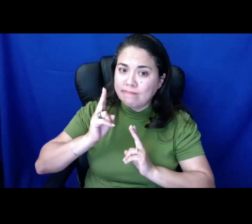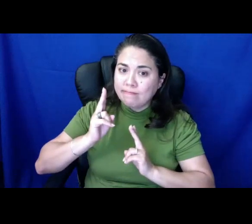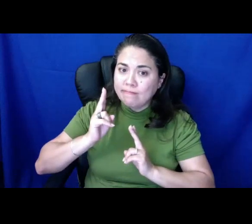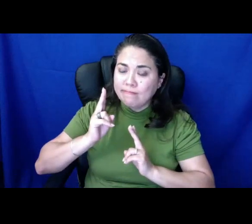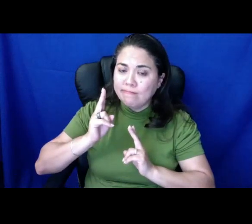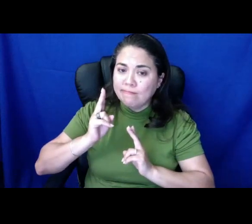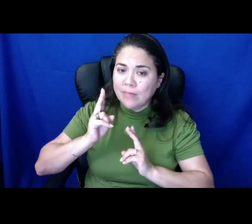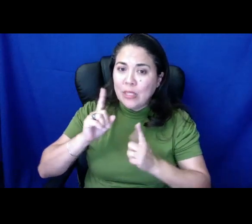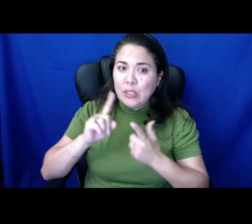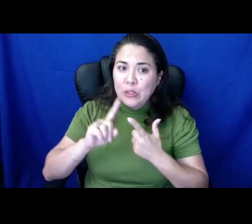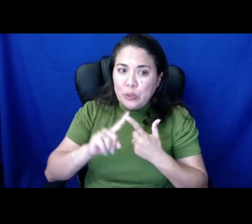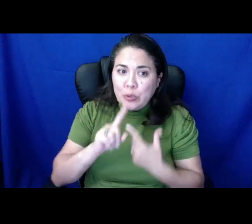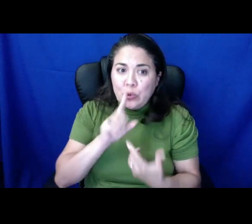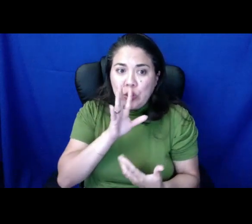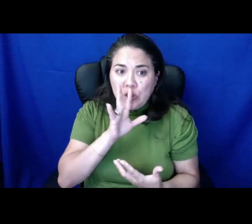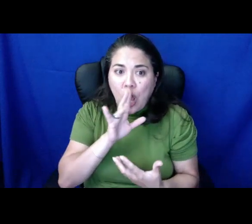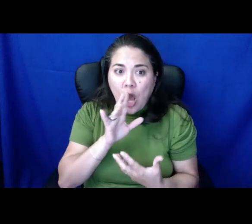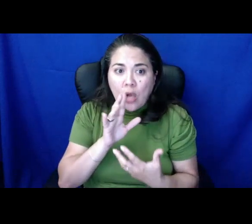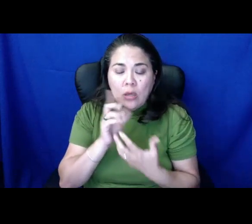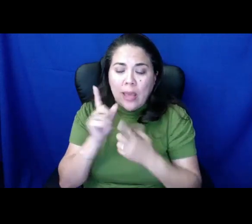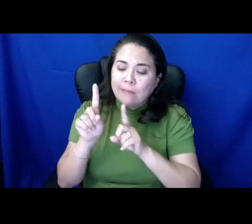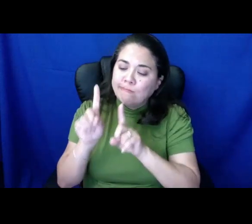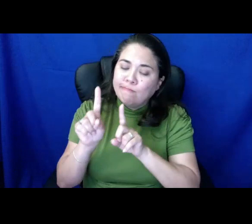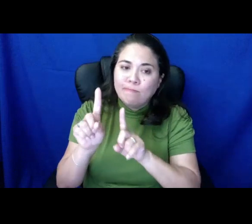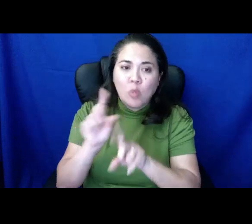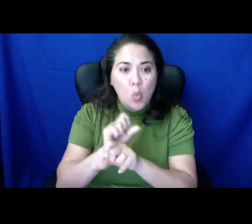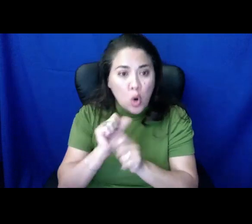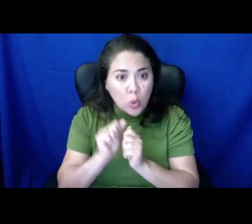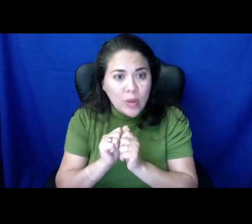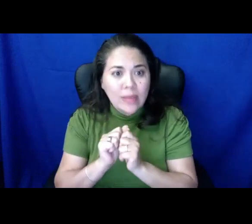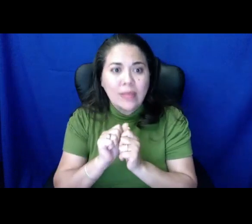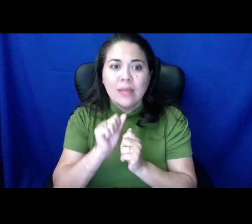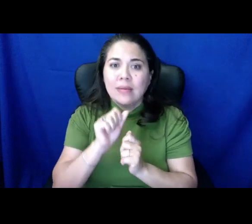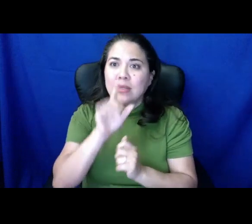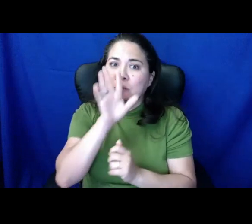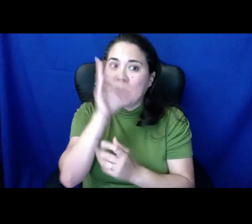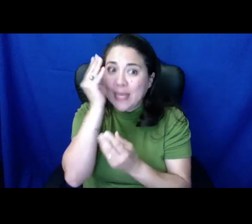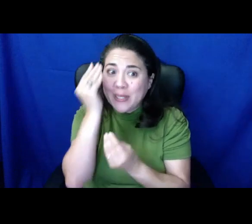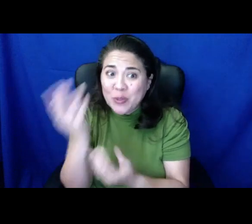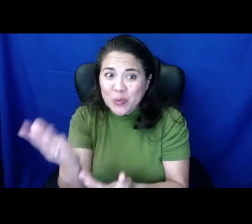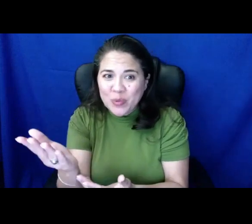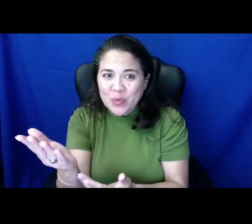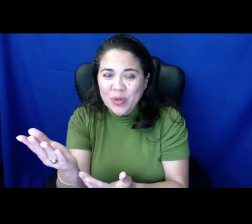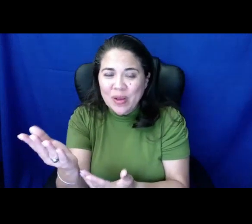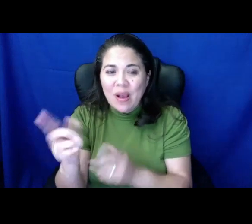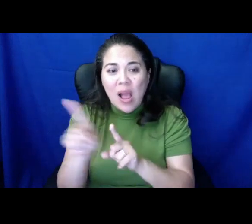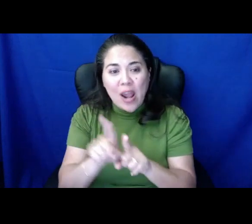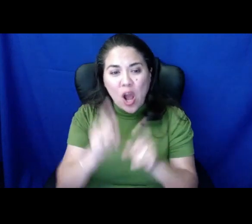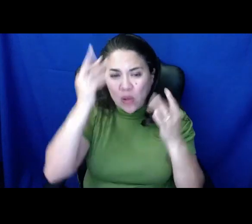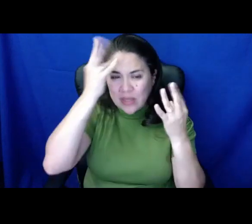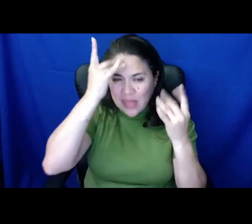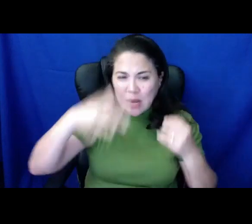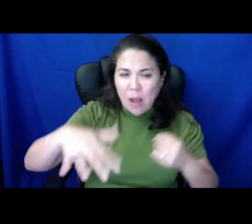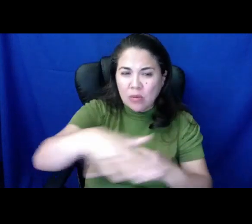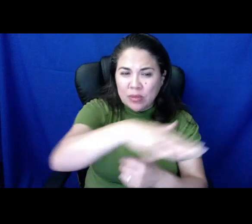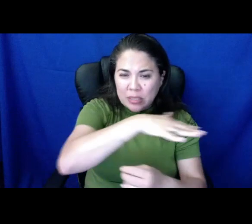Raymond Antrobus (He/Him): Speak alongside speak with speak to and so also thinking about the spaces, in place of lineage.